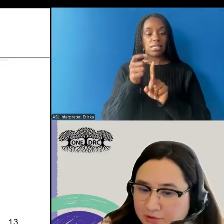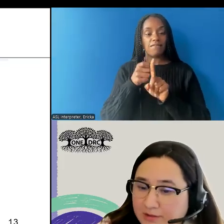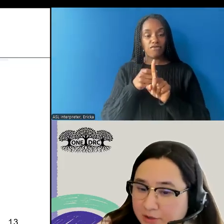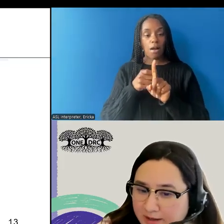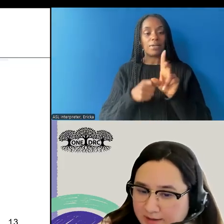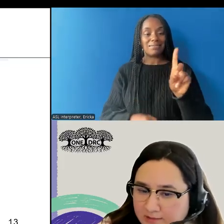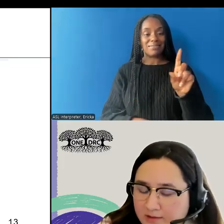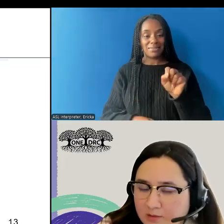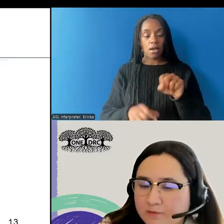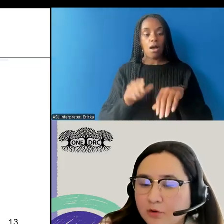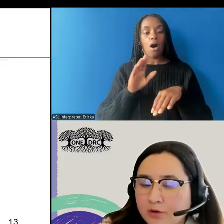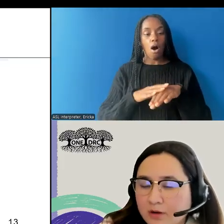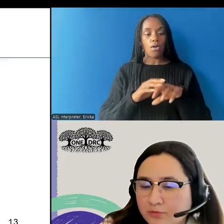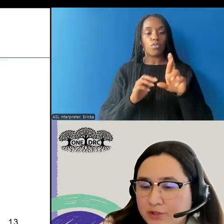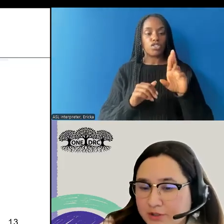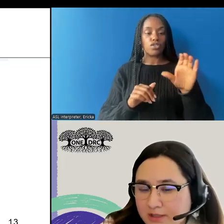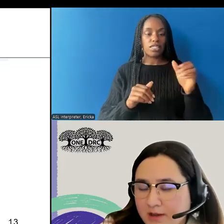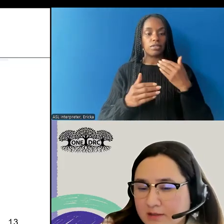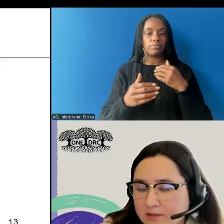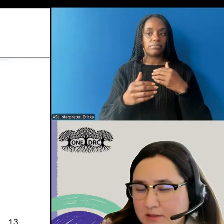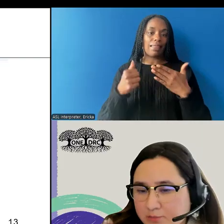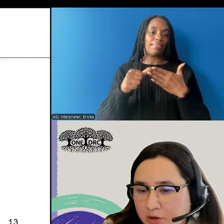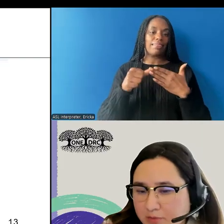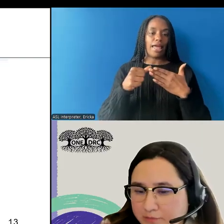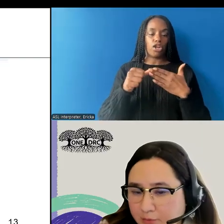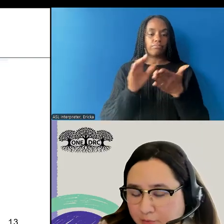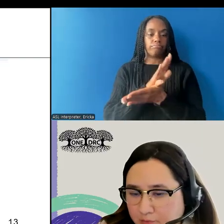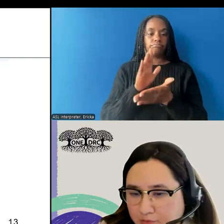letterhead before returning that to the department for approval.